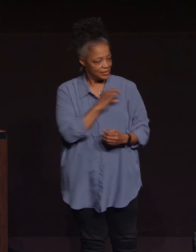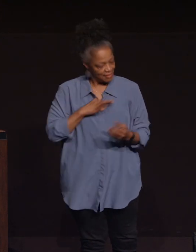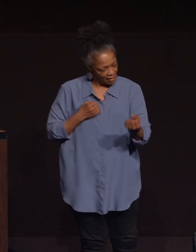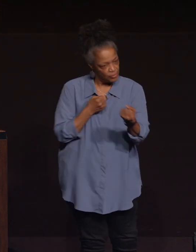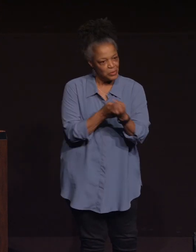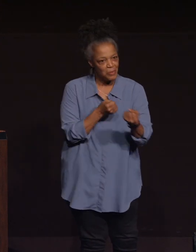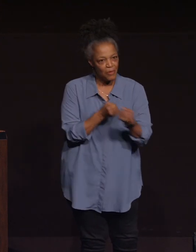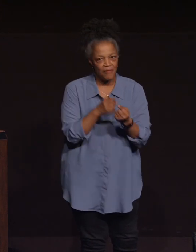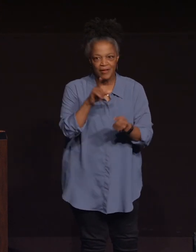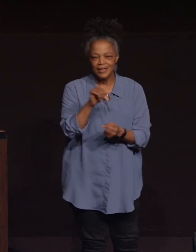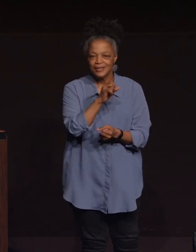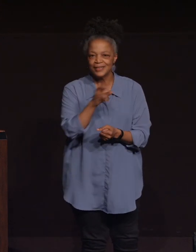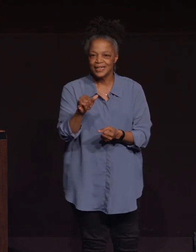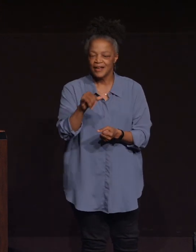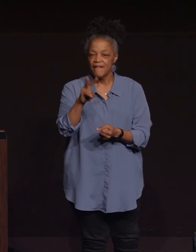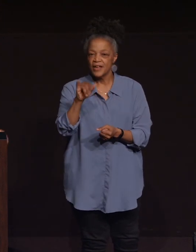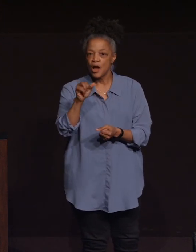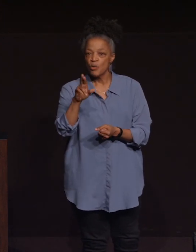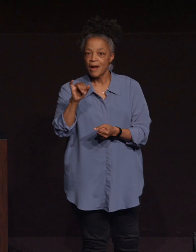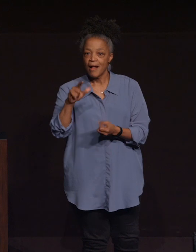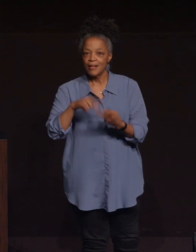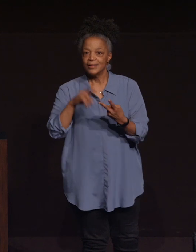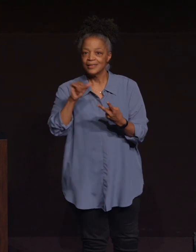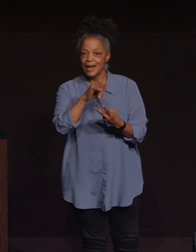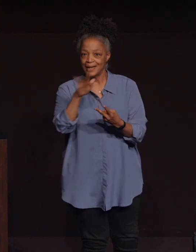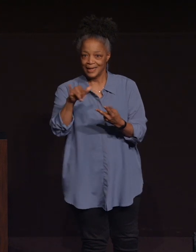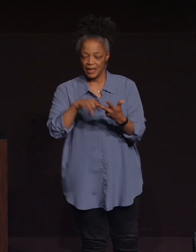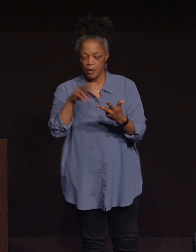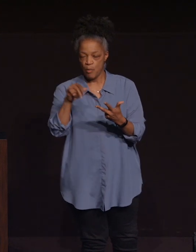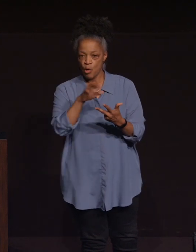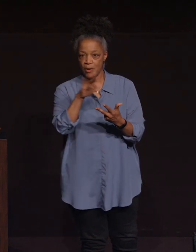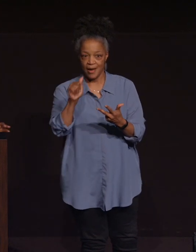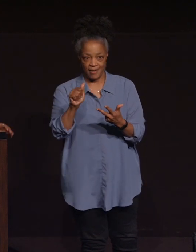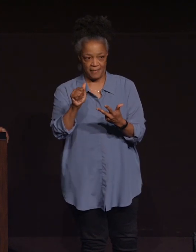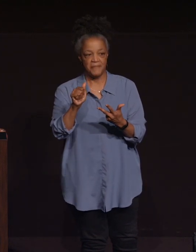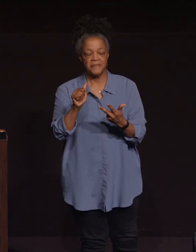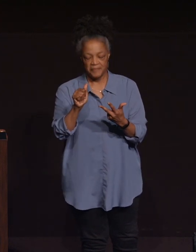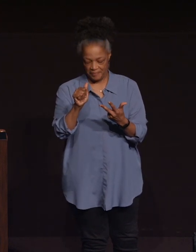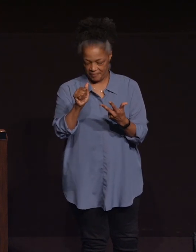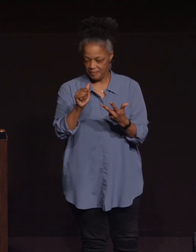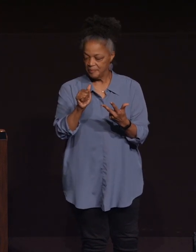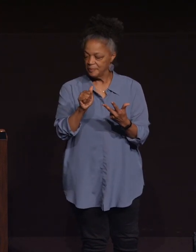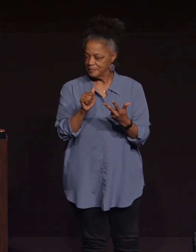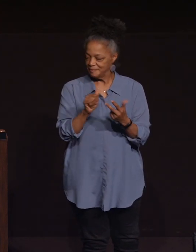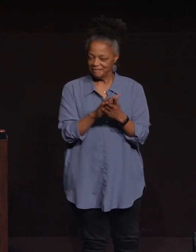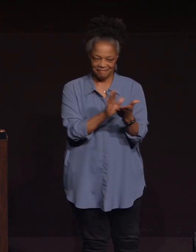Lindsey Villarreal, Sandy Richmond, and Maria Heredia.